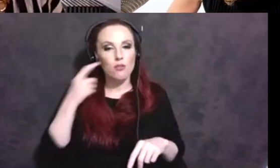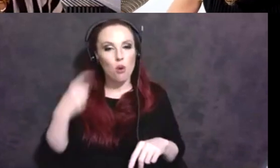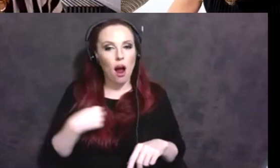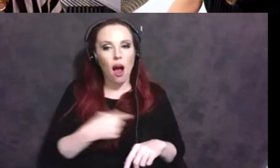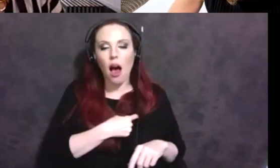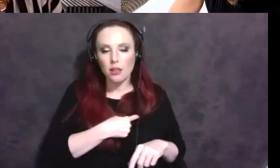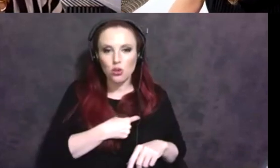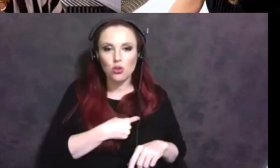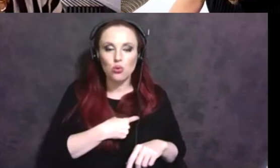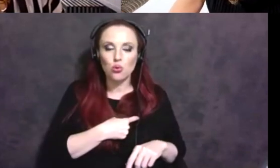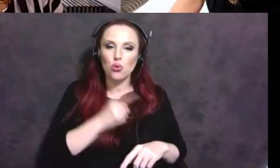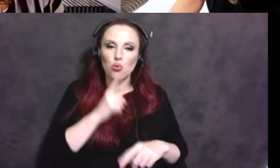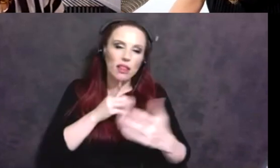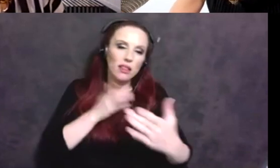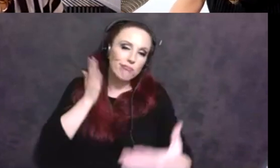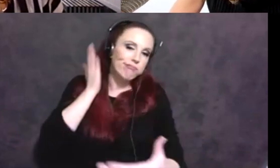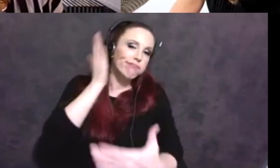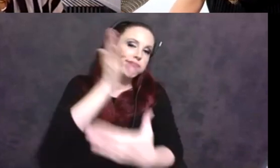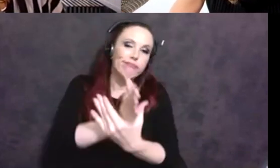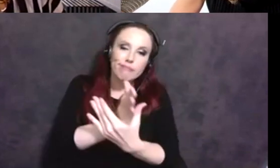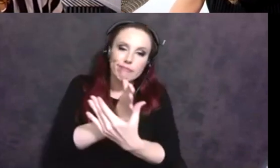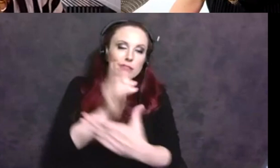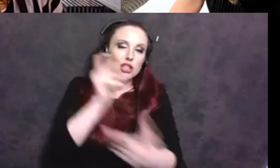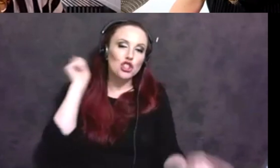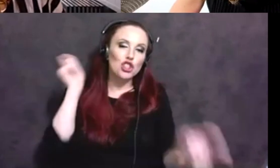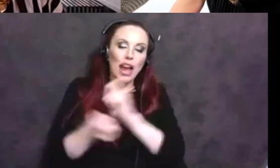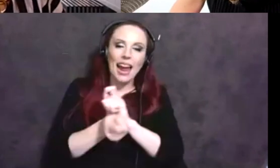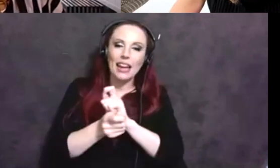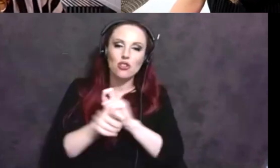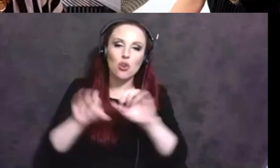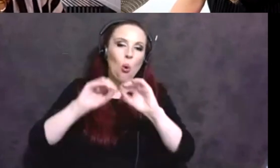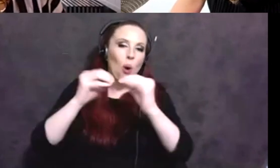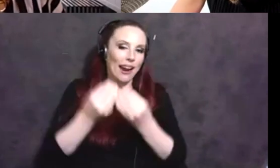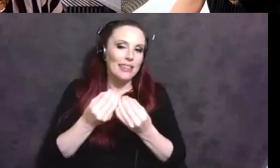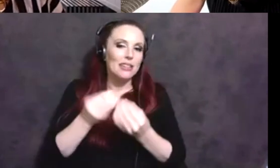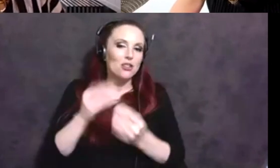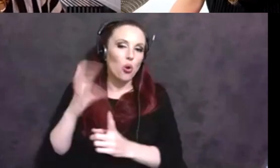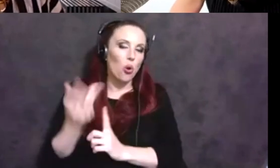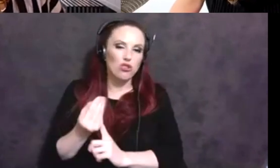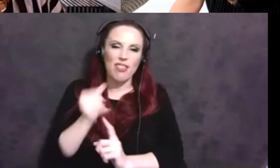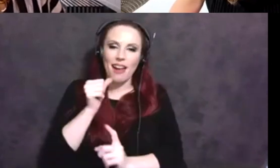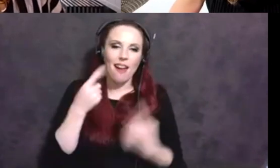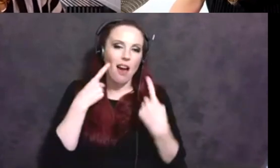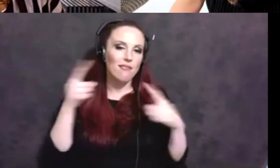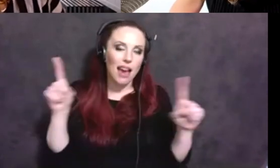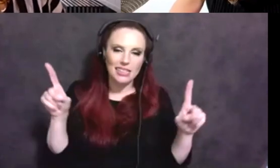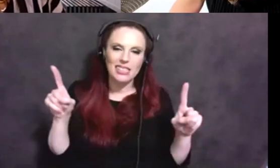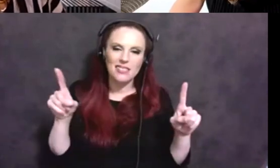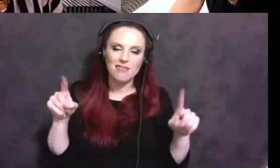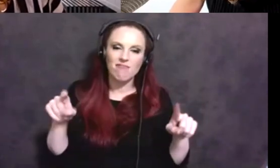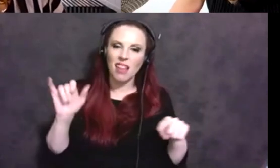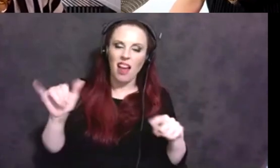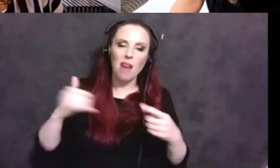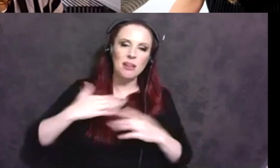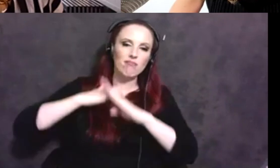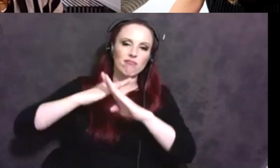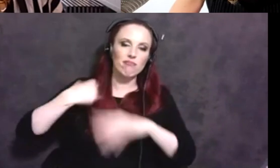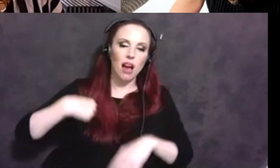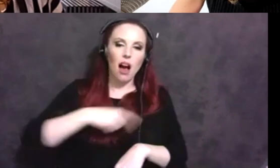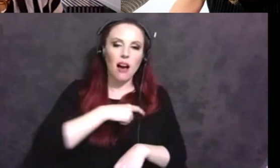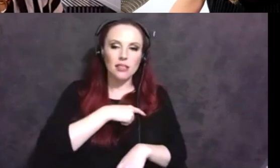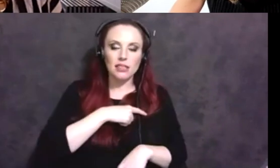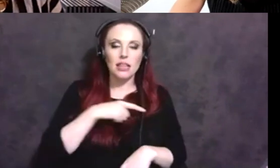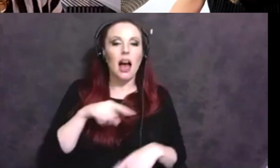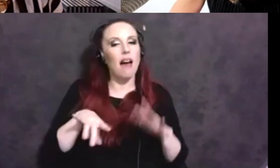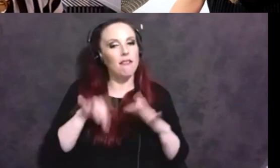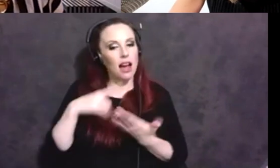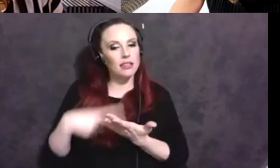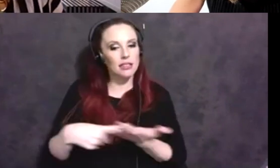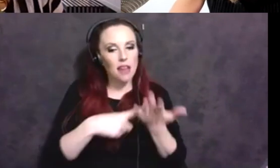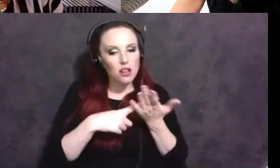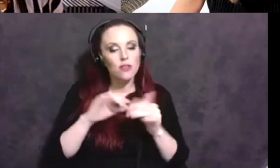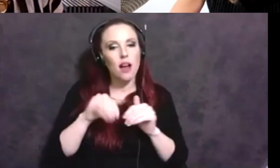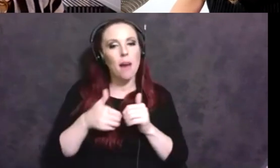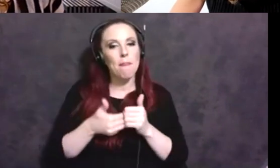I think this COVID moment is a brilliant moment to interrupt organizational culture that hasn't